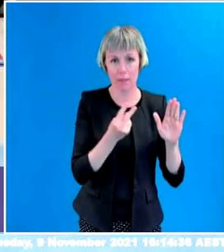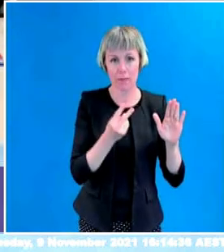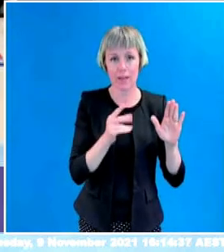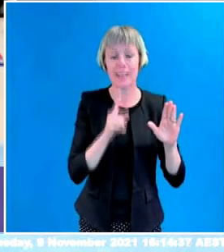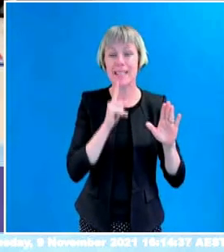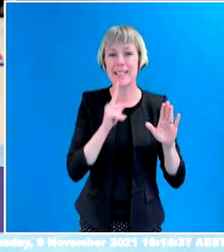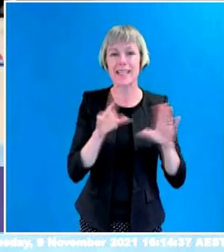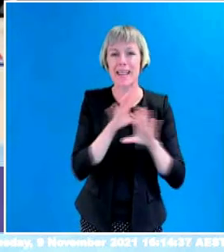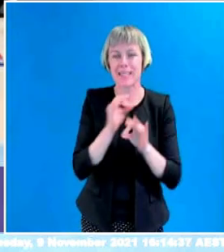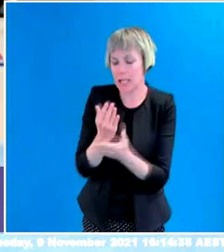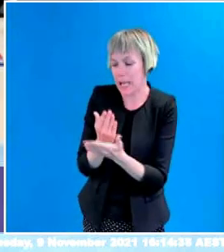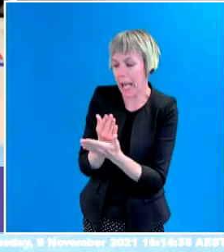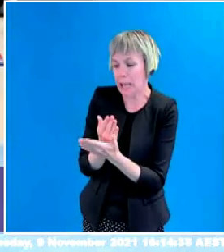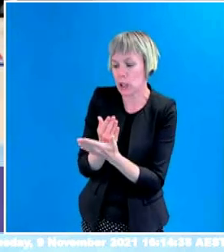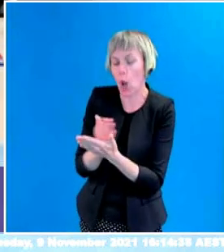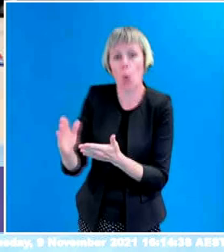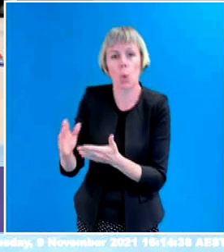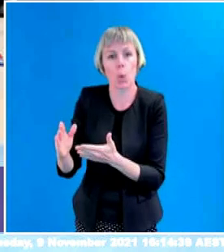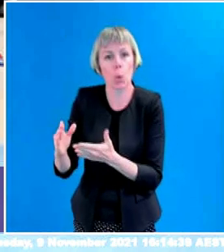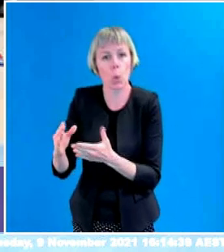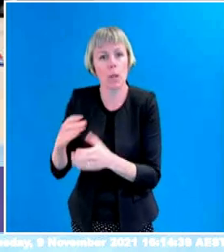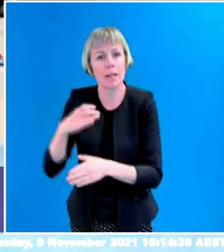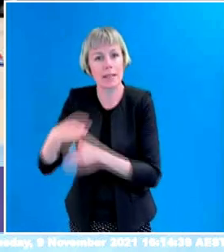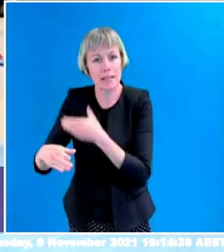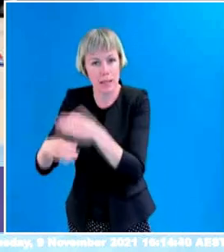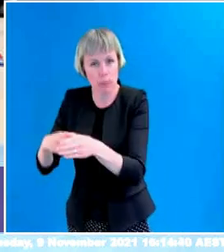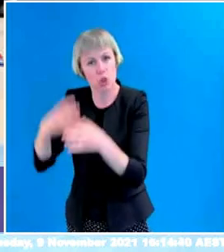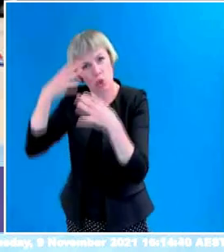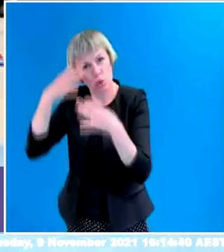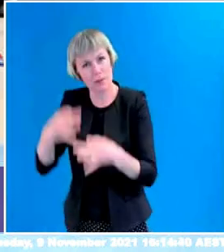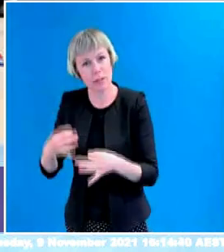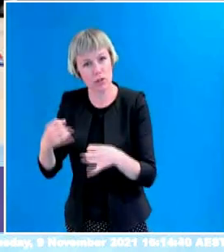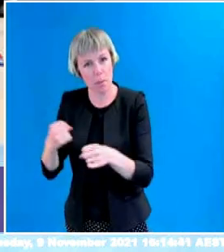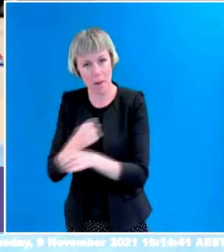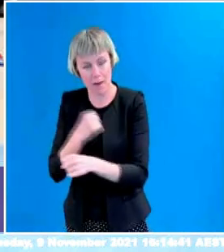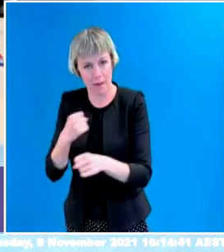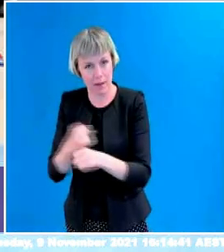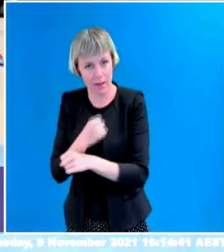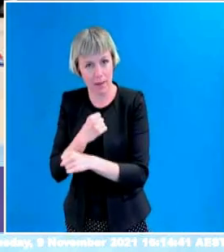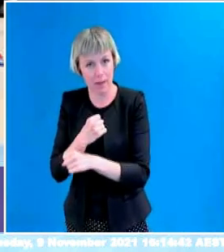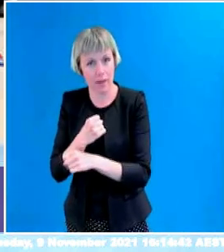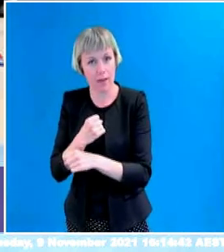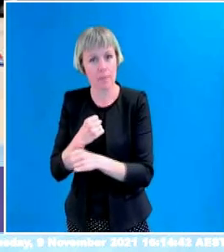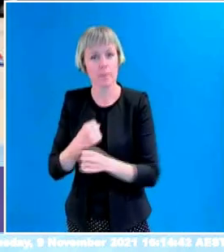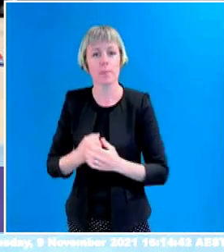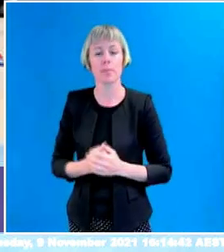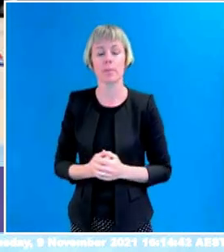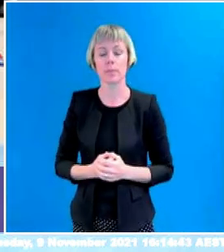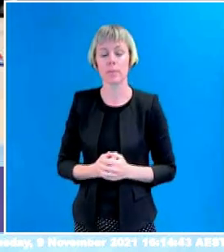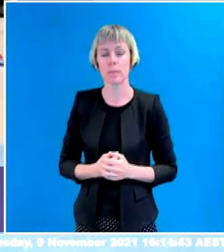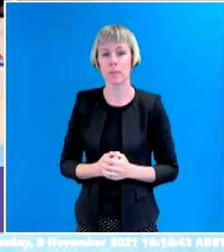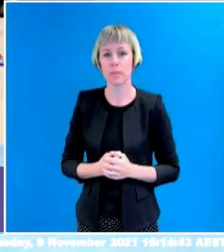That does not preclude policy discussions and how contentious this is,